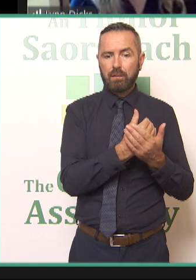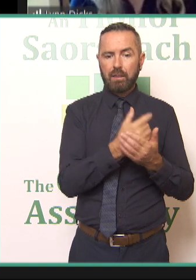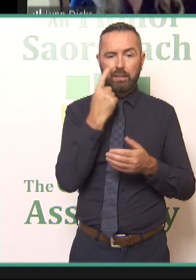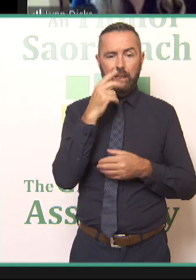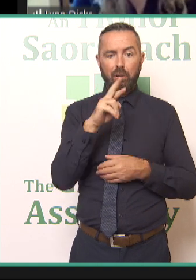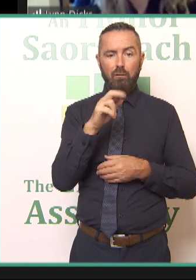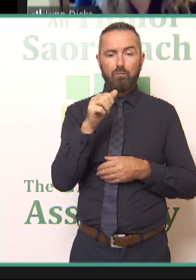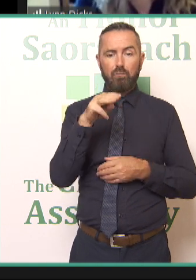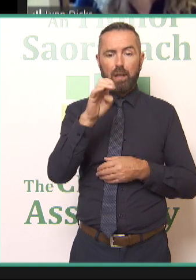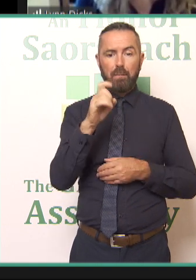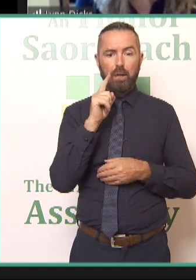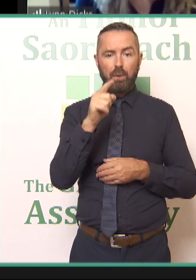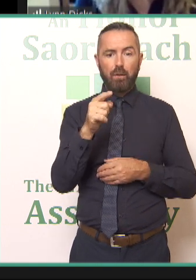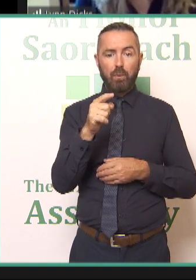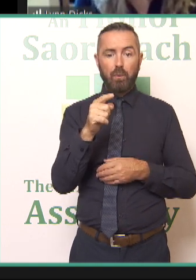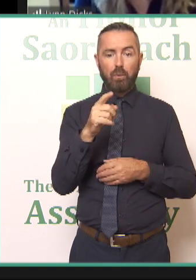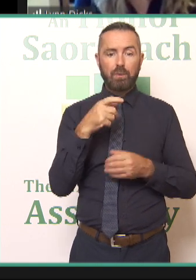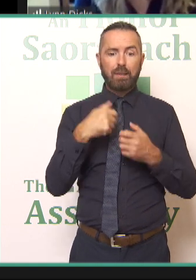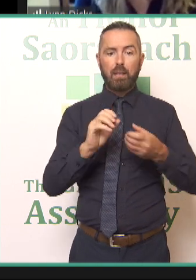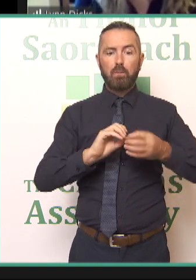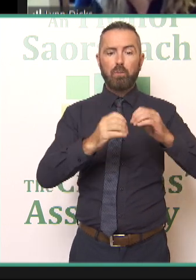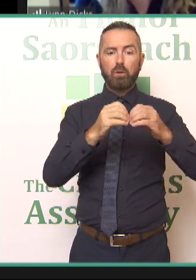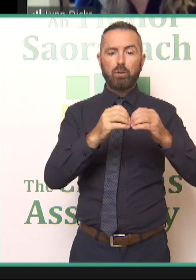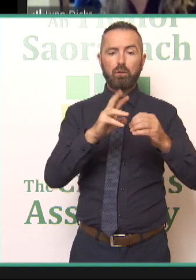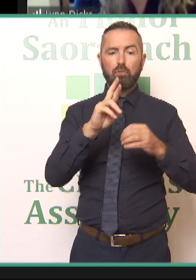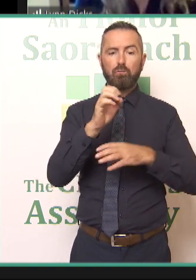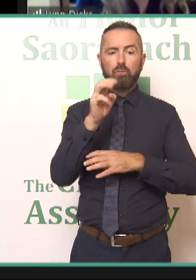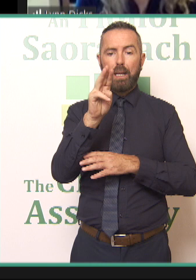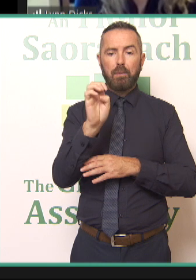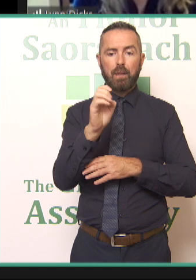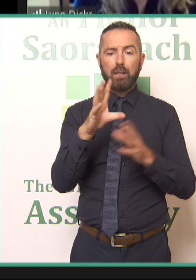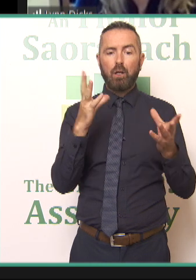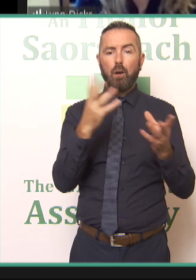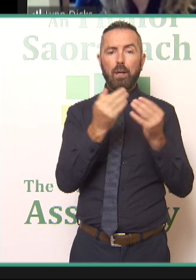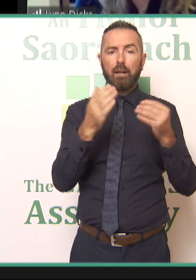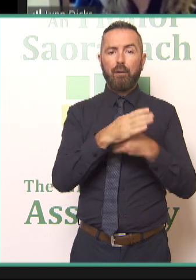those pollinators that produce that pollinate oil seed rate are a combination of of bees wild